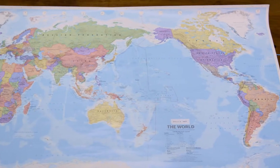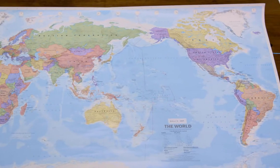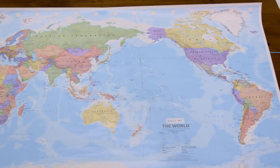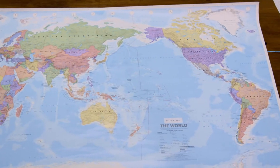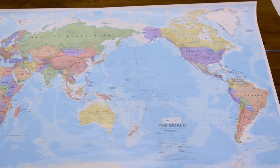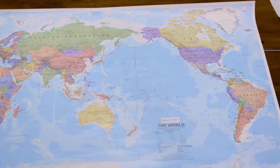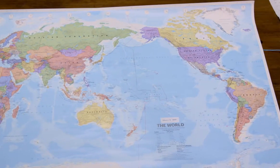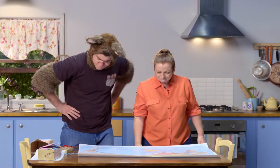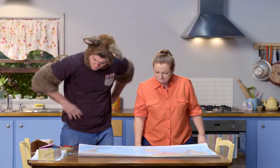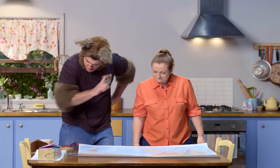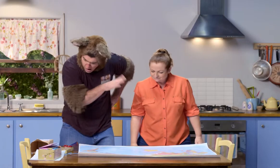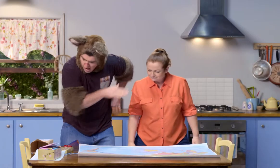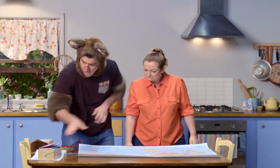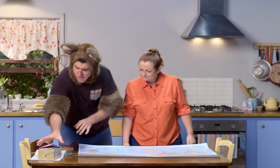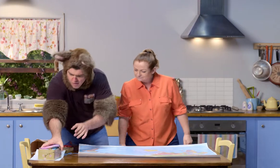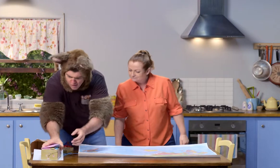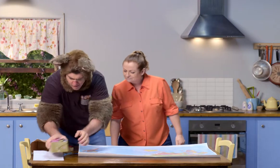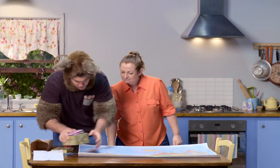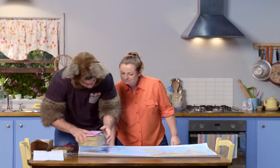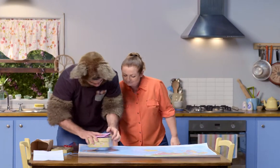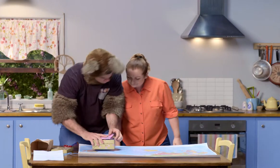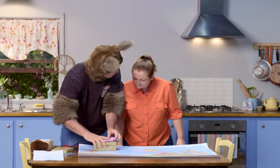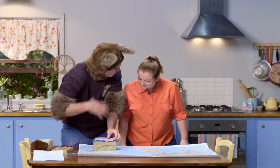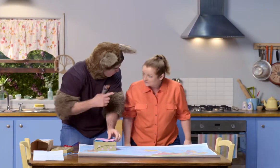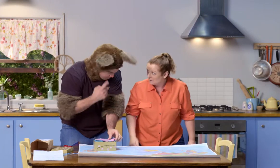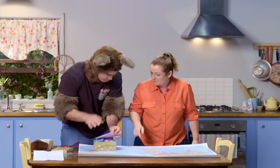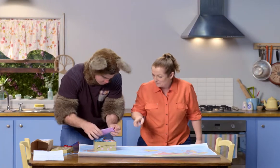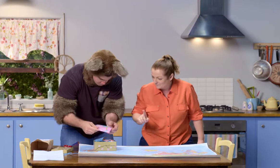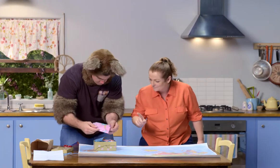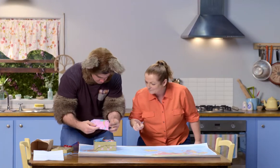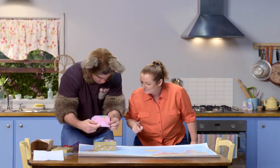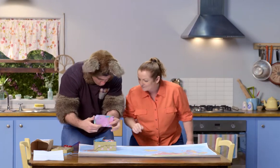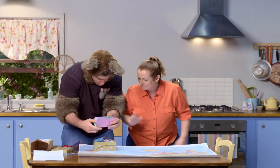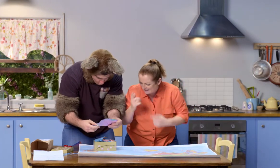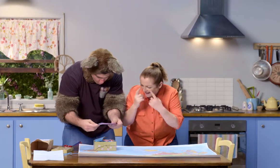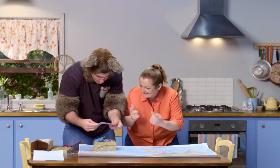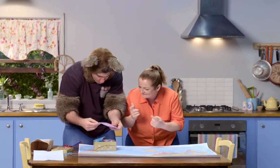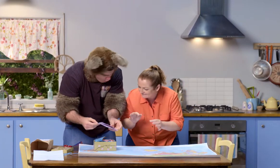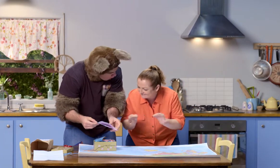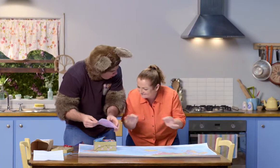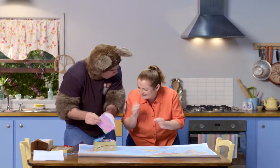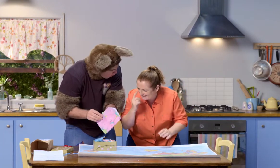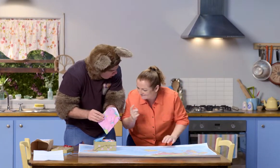Hmm. Sally, I'm going to have a look. Ooh, be careful.